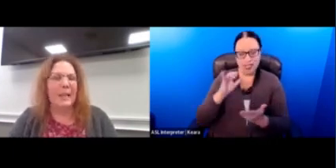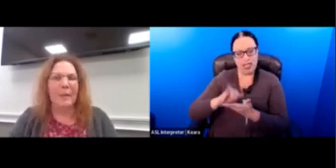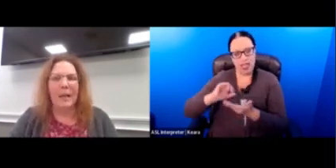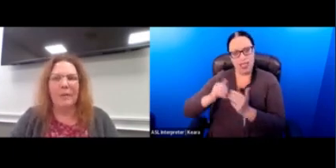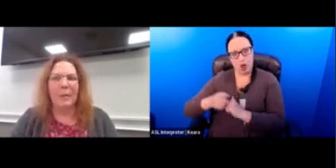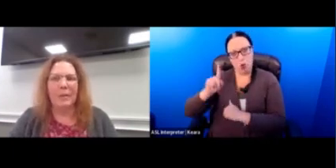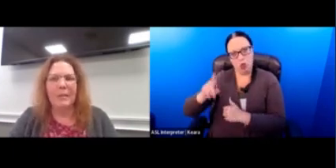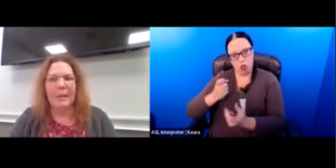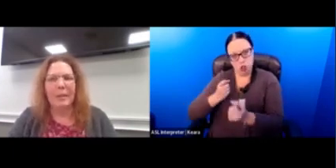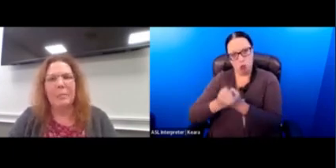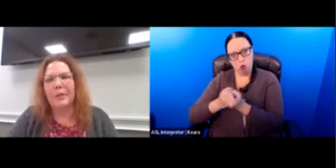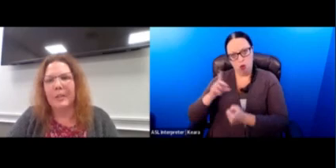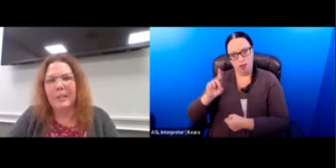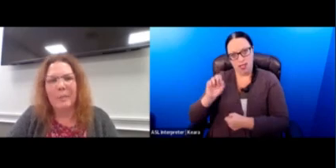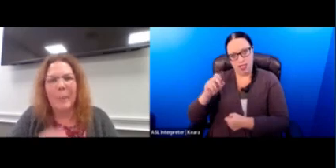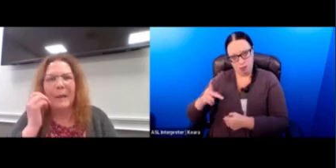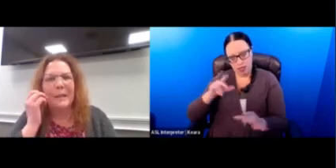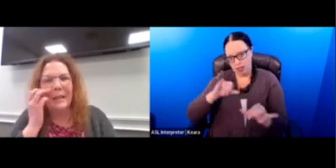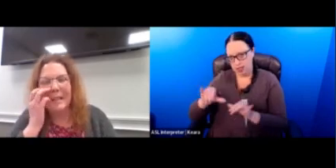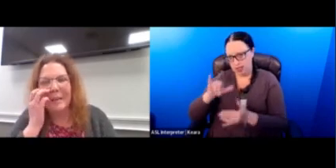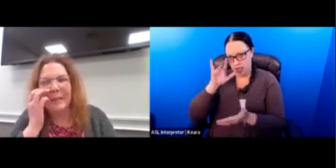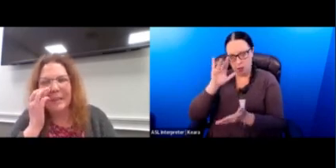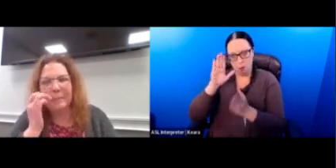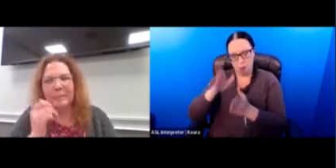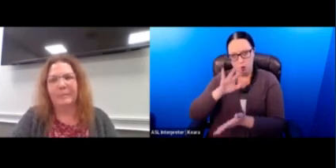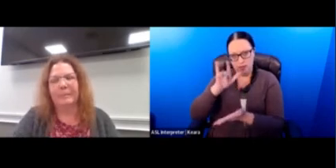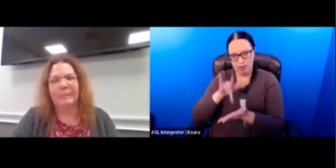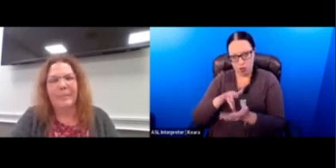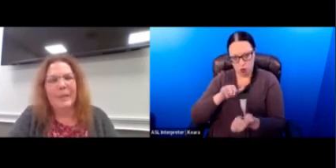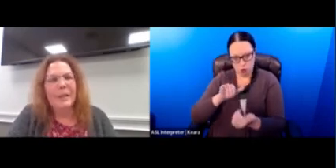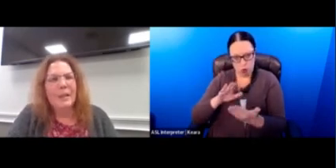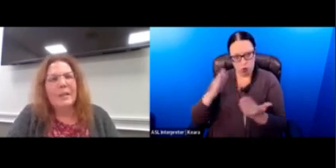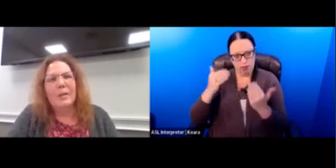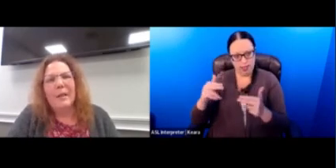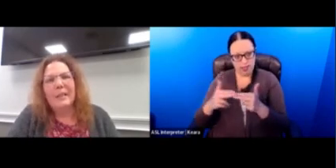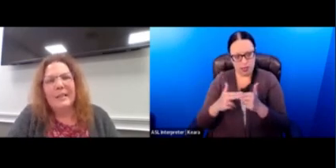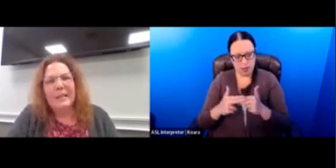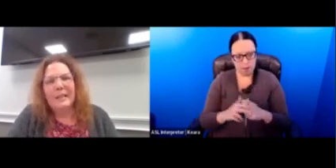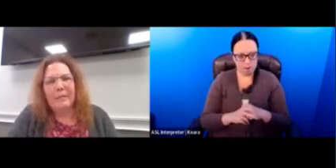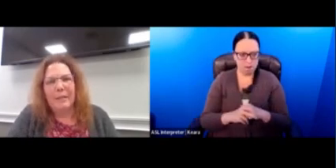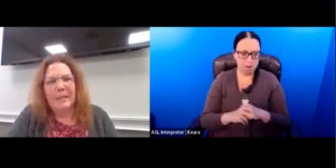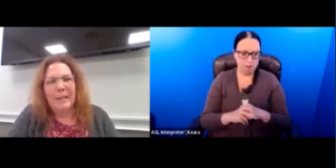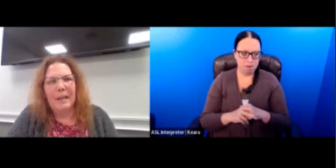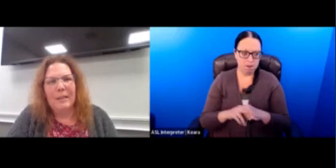same kind of person centered purchase. Next slide please. So what is dignity of risk and how